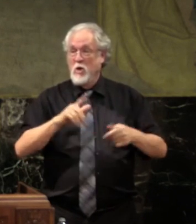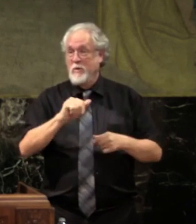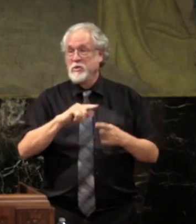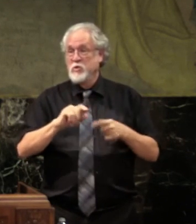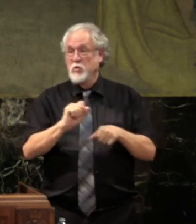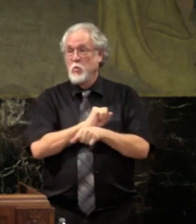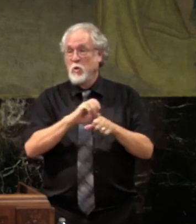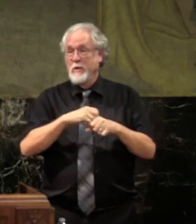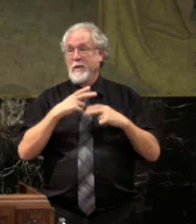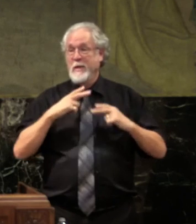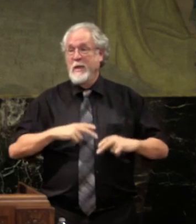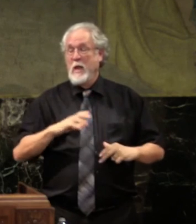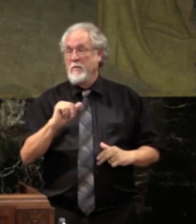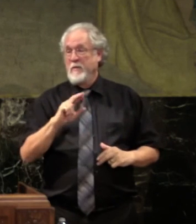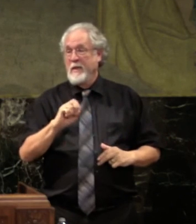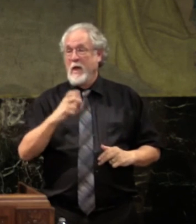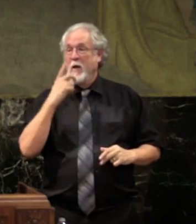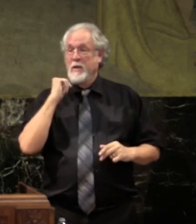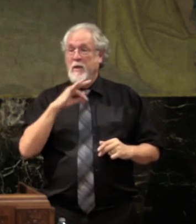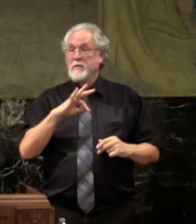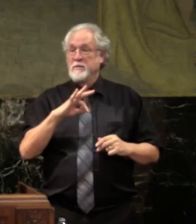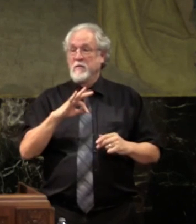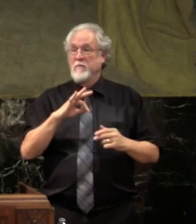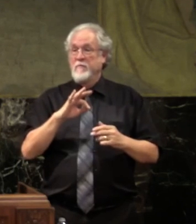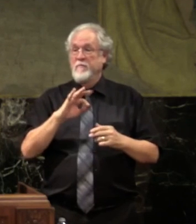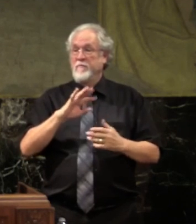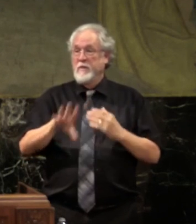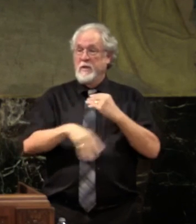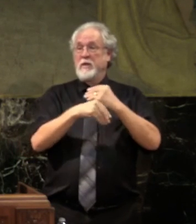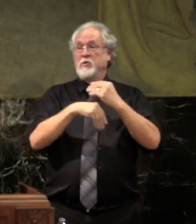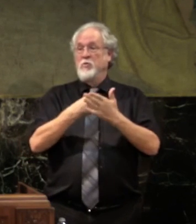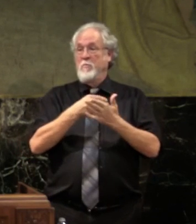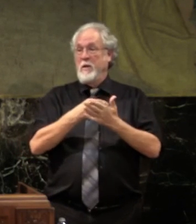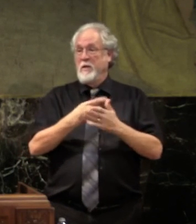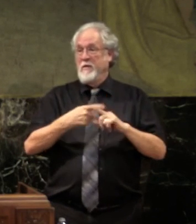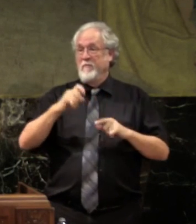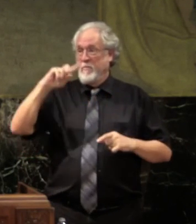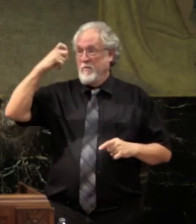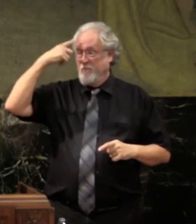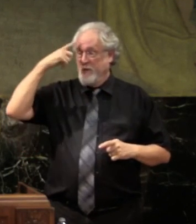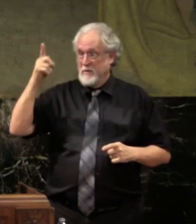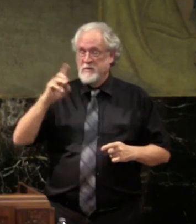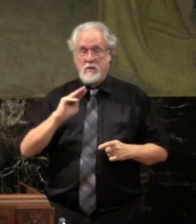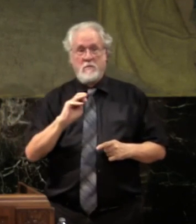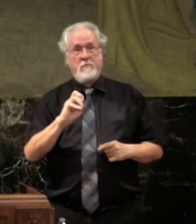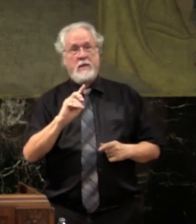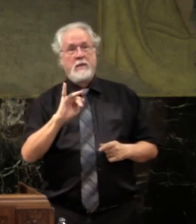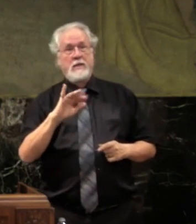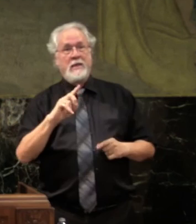because of the influx of these federal dollars to deliver healthcare the Medicaid expansion has been a huge